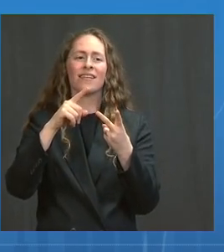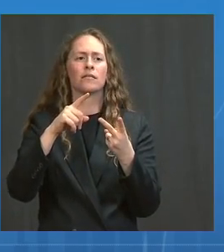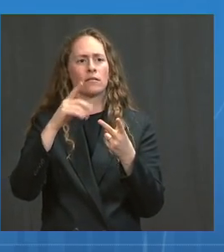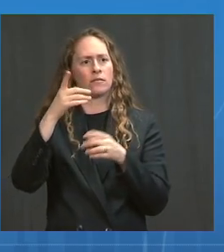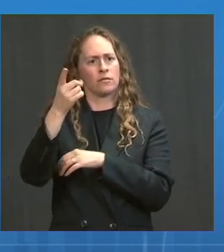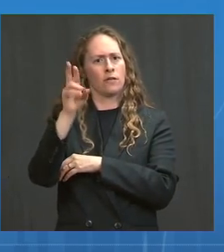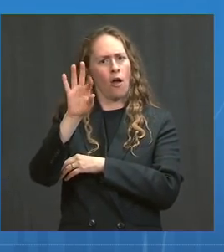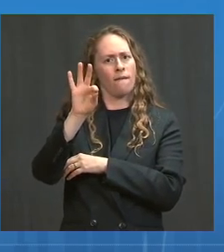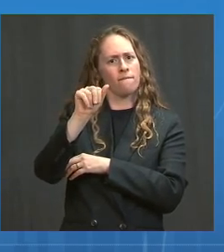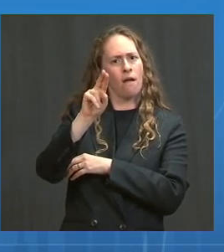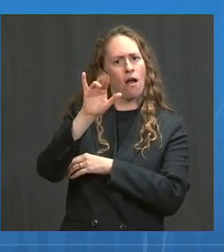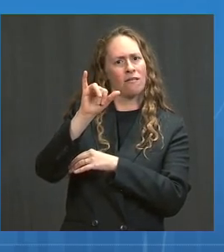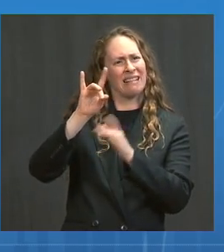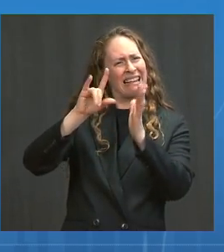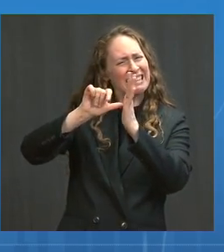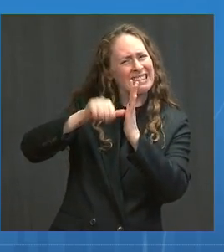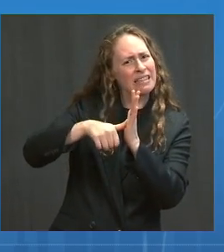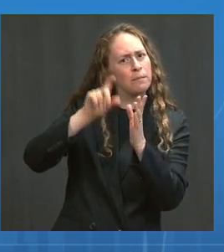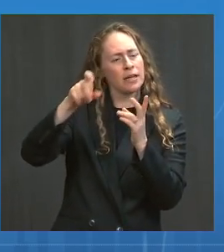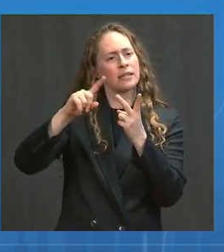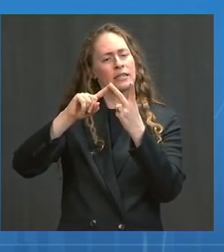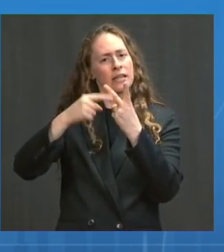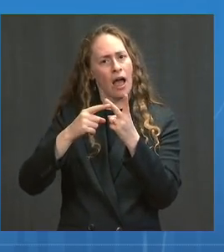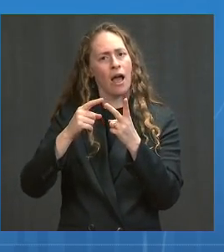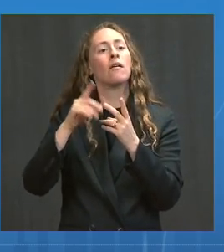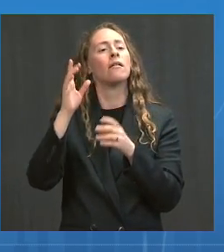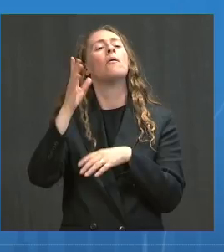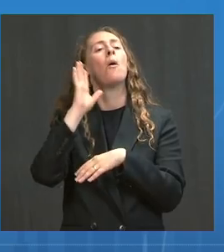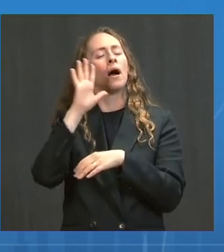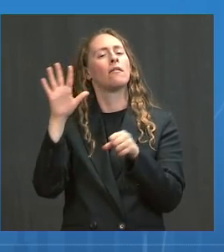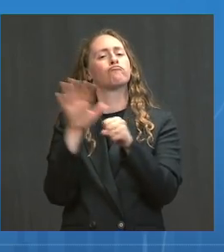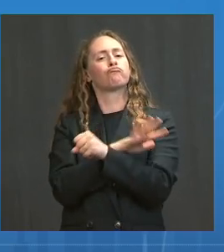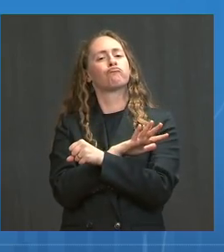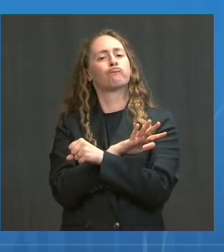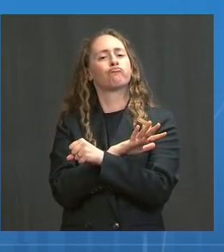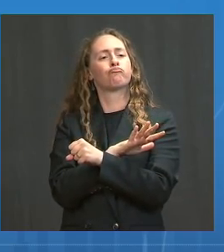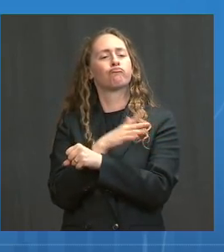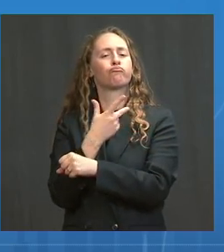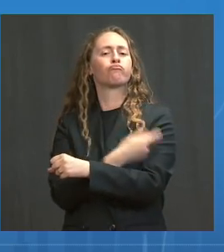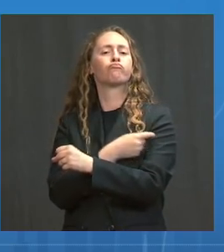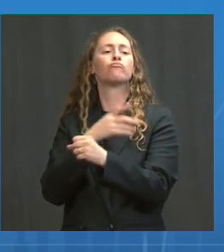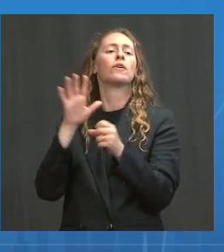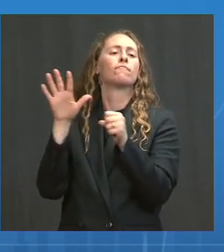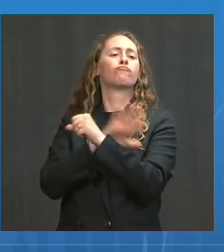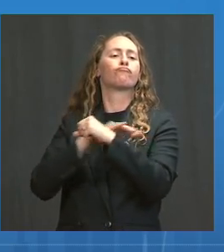that's about people getting their second shot, their full regimen. And we'll double down on these efforts